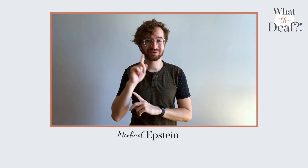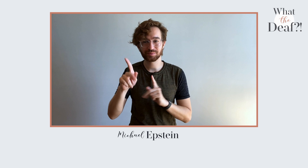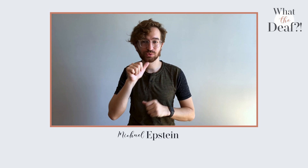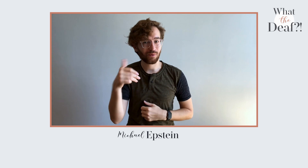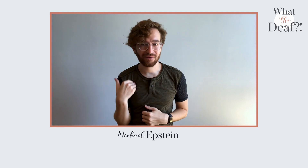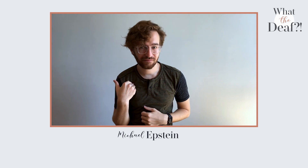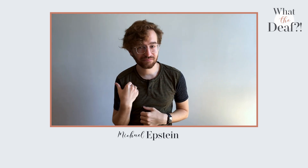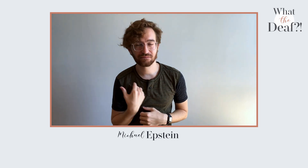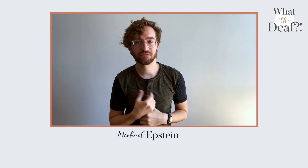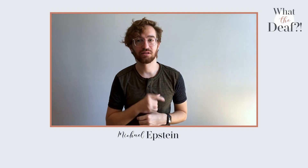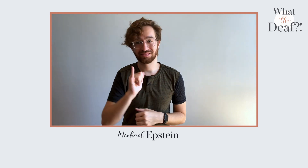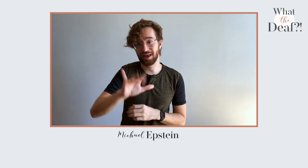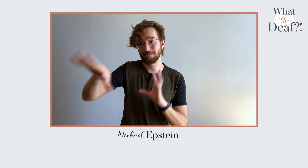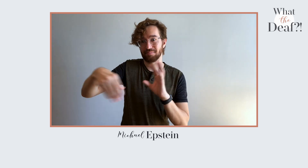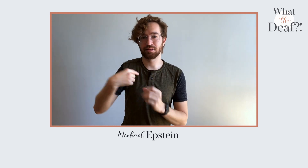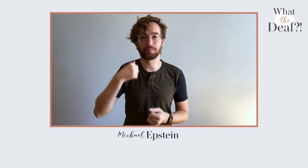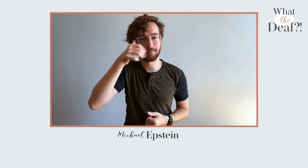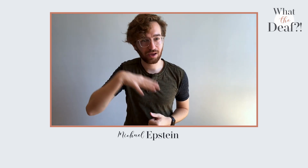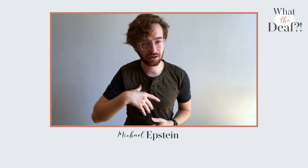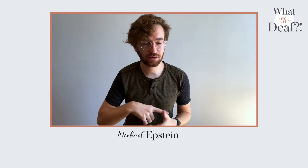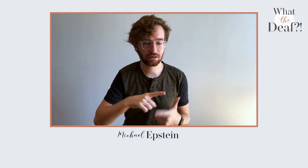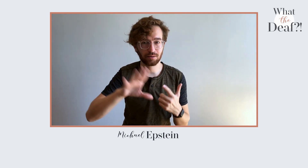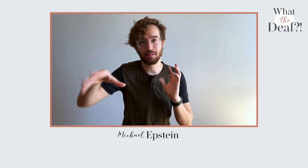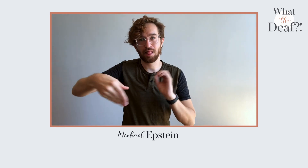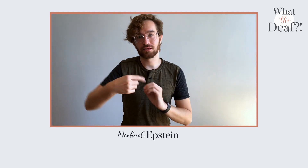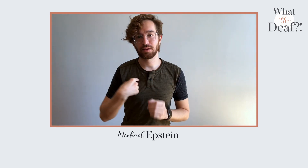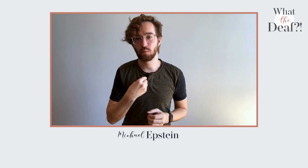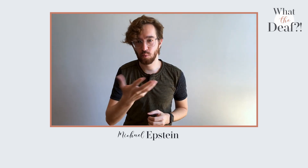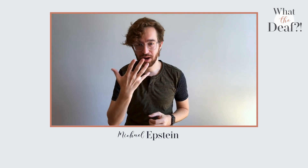that maybe a lot of other deaf people in the community don't have. In addition to that, I'm a white male.